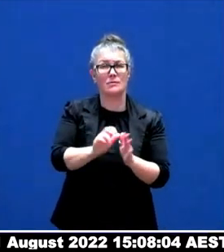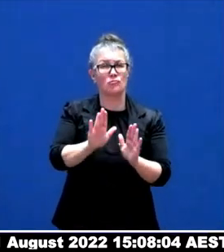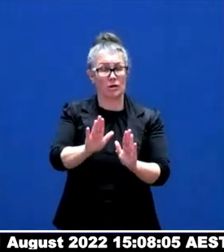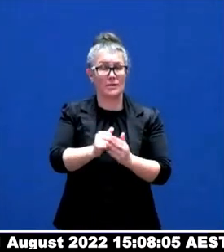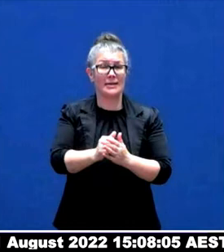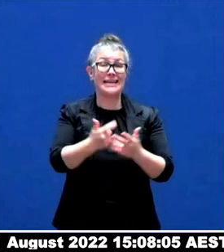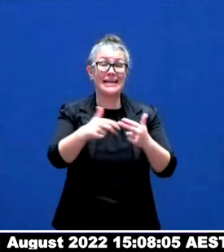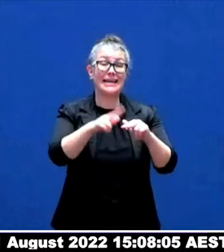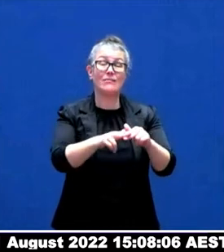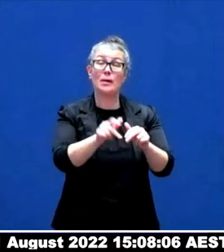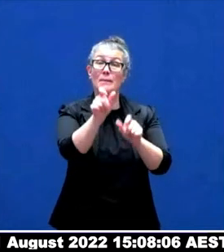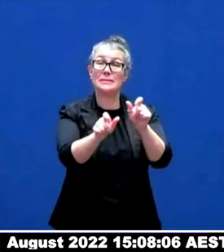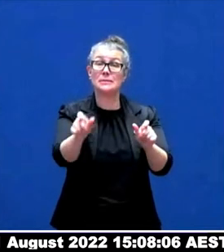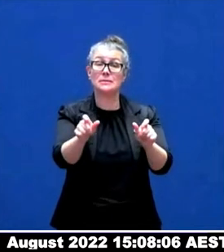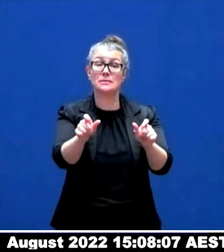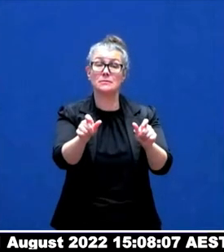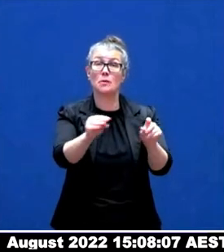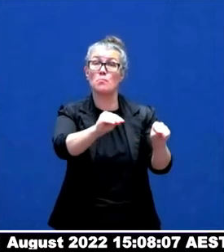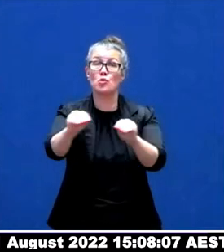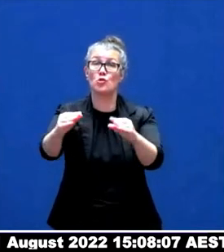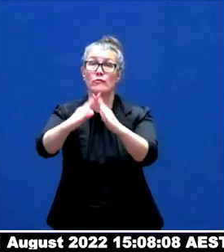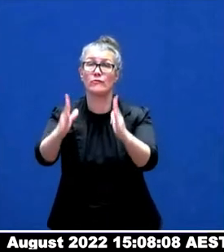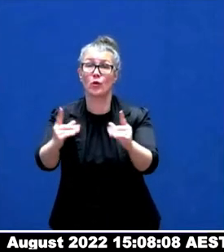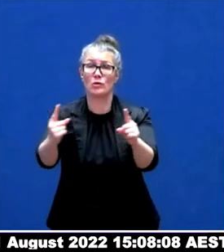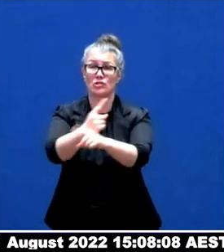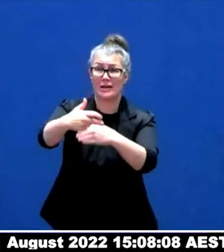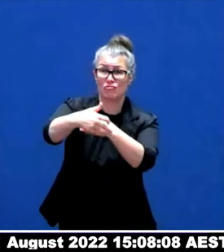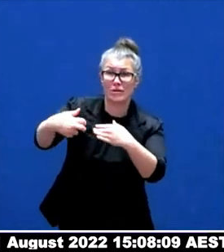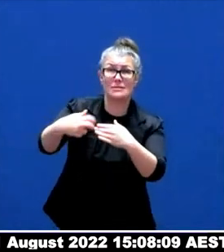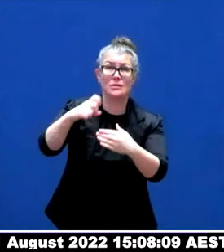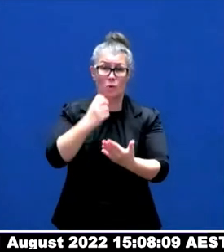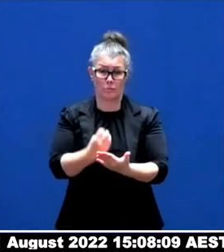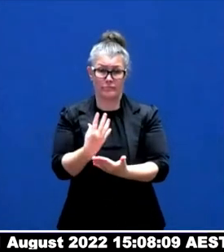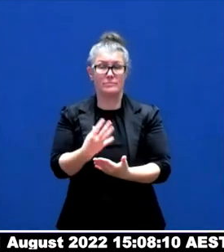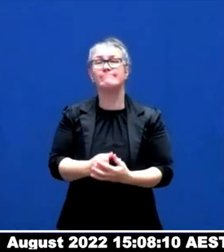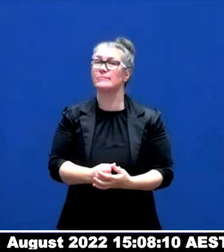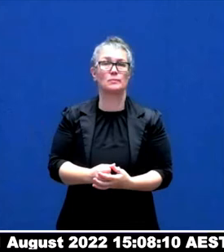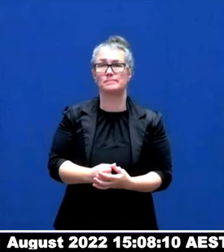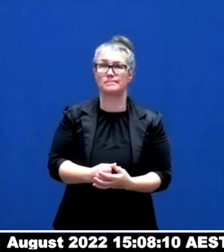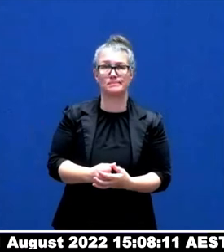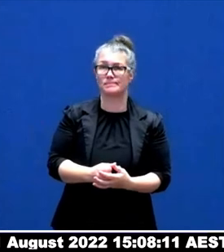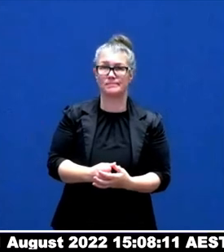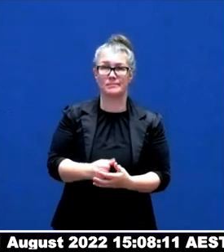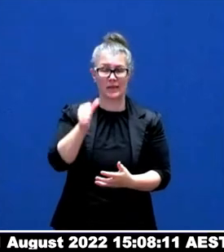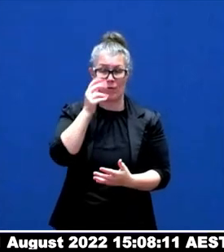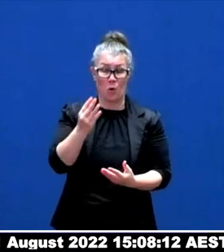We wouldn't be aware of a change of a participant's address unless we were